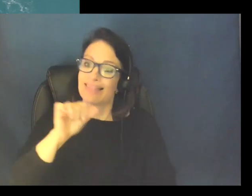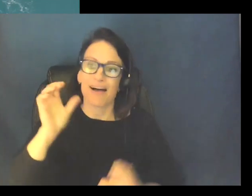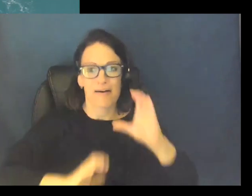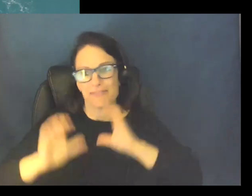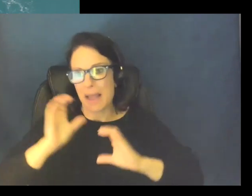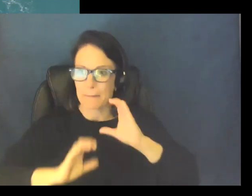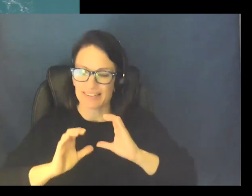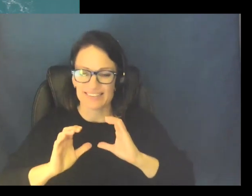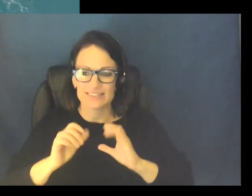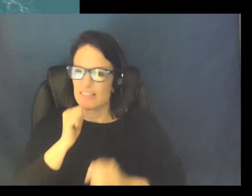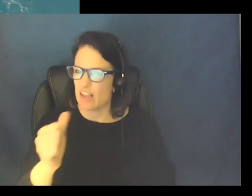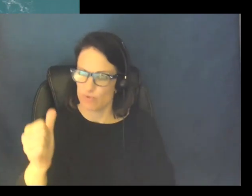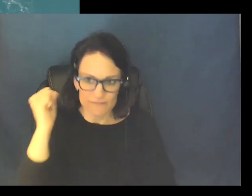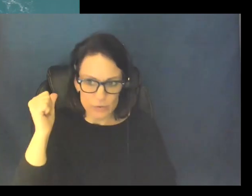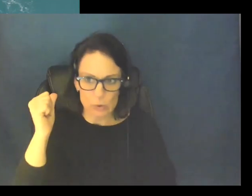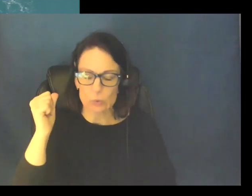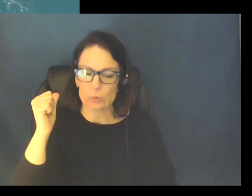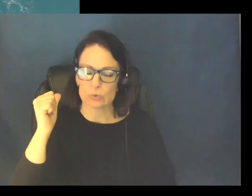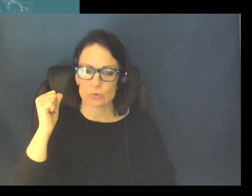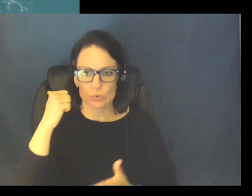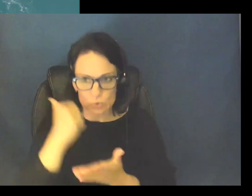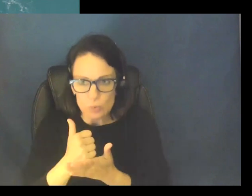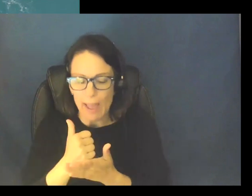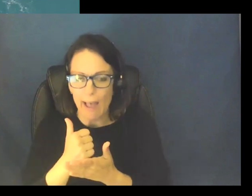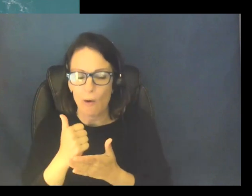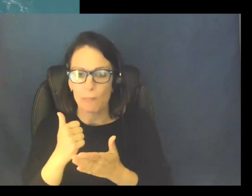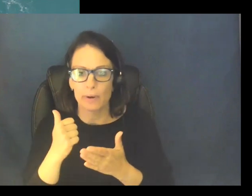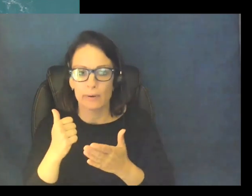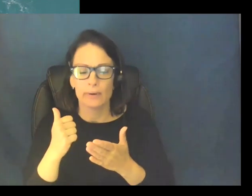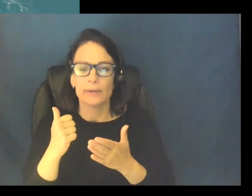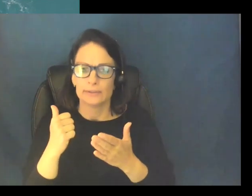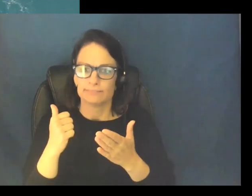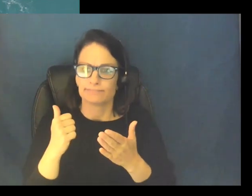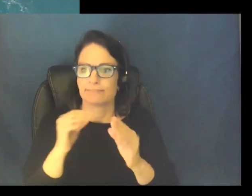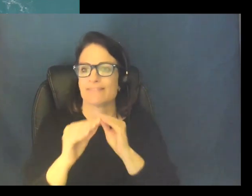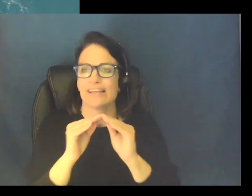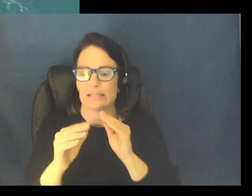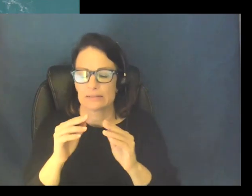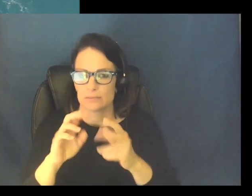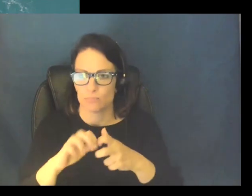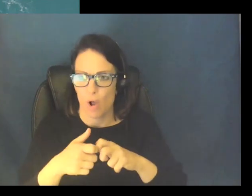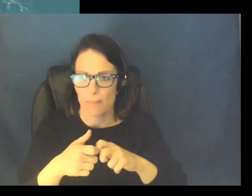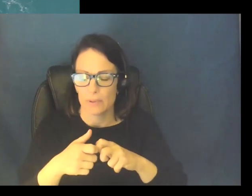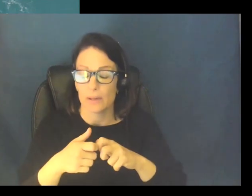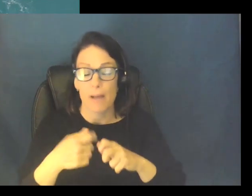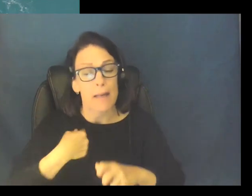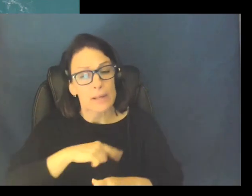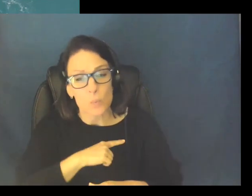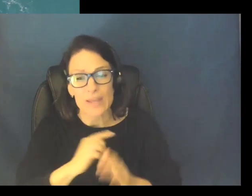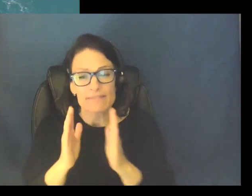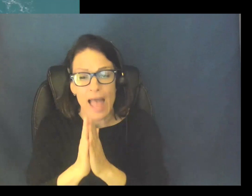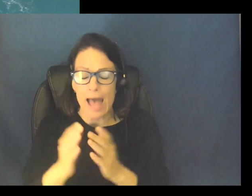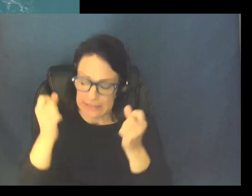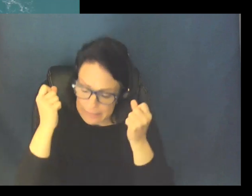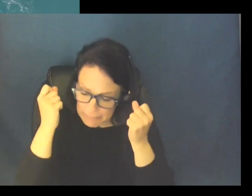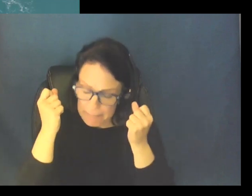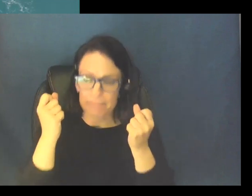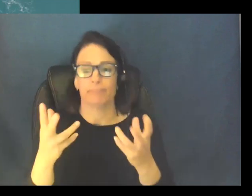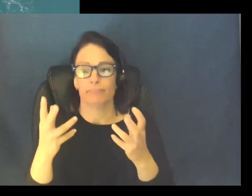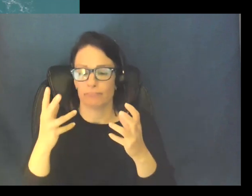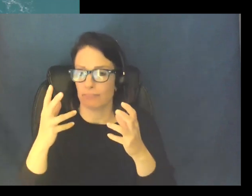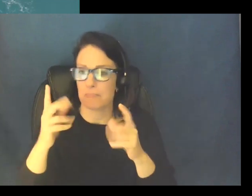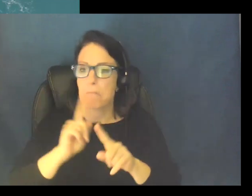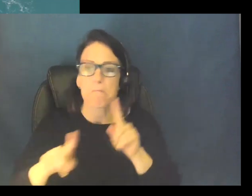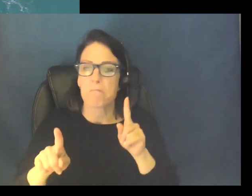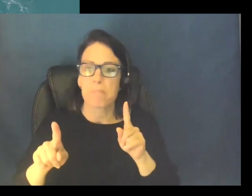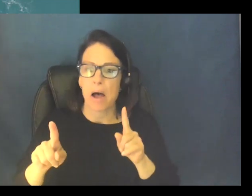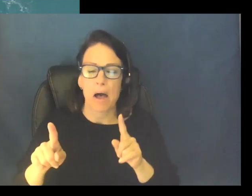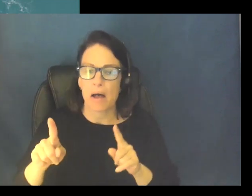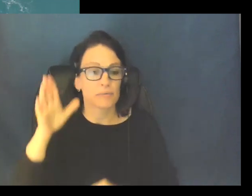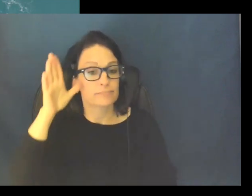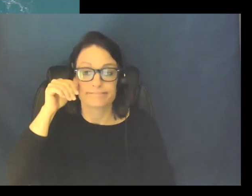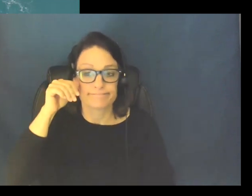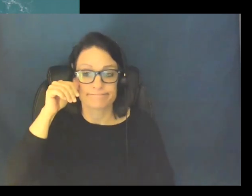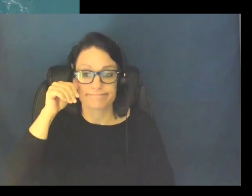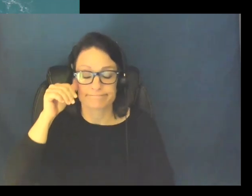Uhm, you may have questions, or you may have comments you want responses for, this is, unfortunately, not that space. Uhm, the agency is really -- all of our agency partners here today are going to be in listening mode. They are not going to be able to respond to any questions or to comments. But do feel free to raise your questions. Uhm, or put them in writing at the survey or through your written comments.